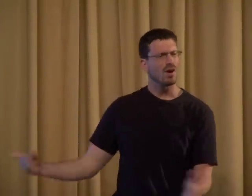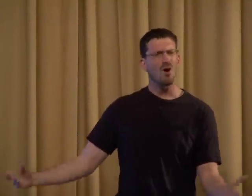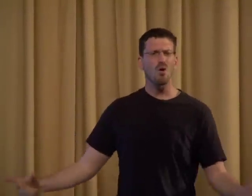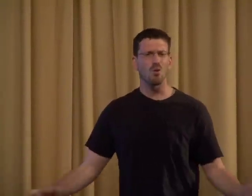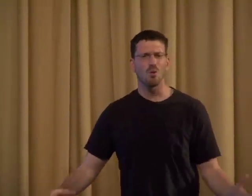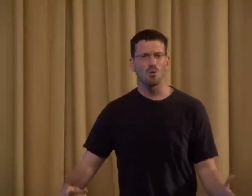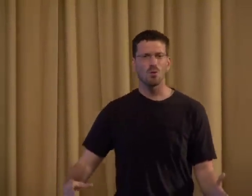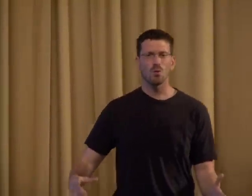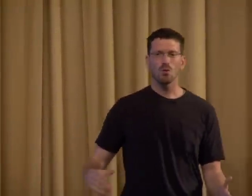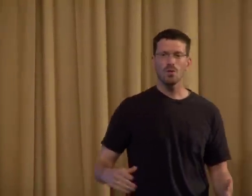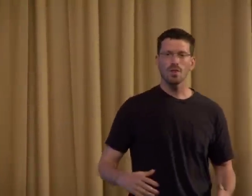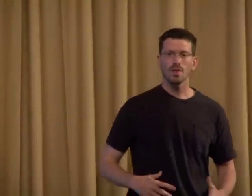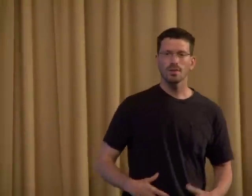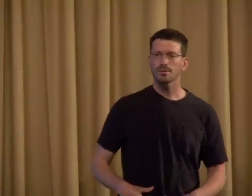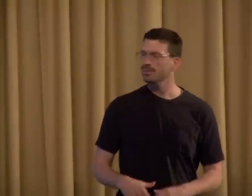I'll show them! Forget that! But we get stuck in that thinking. And it doesn't end. Look at Michael. Look at Tiger. Still fighting and angry.